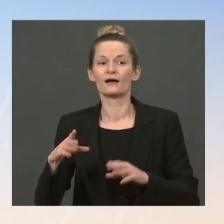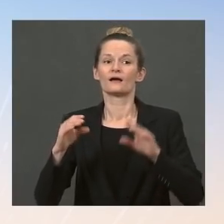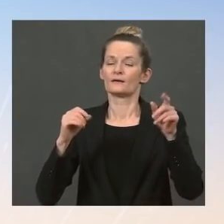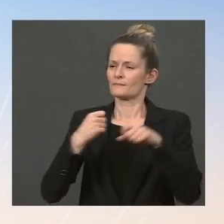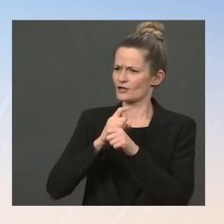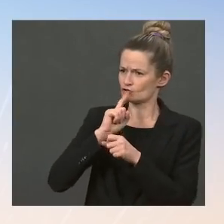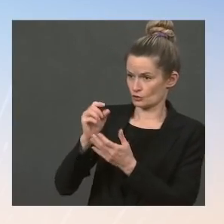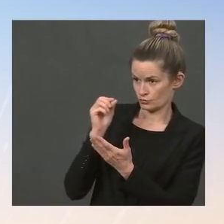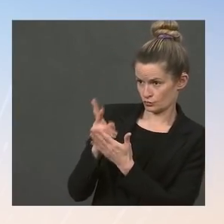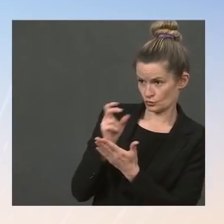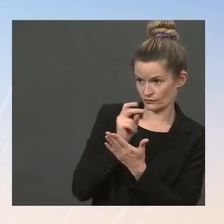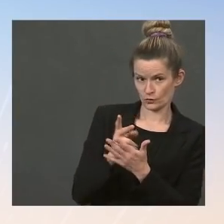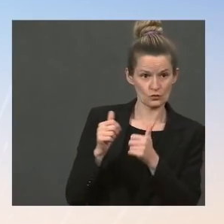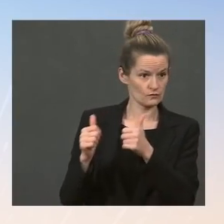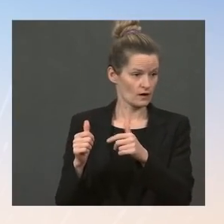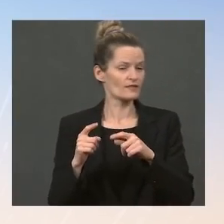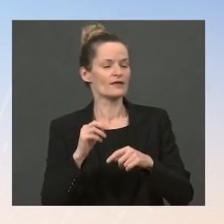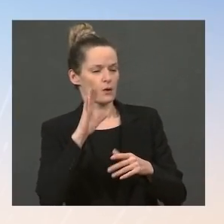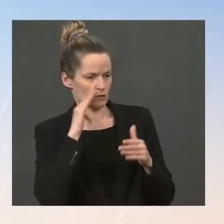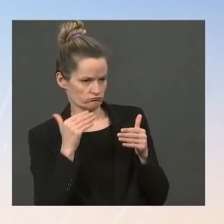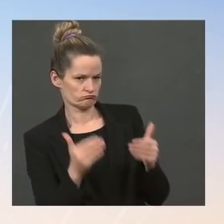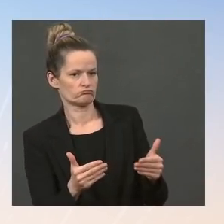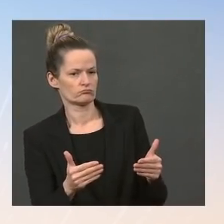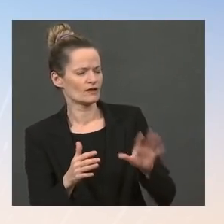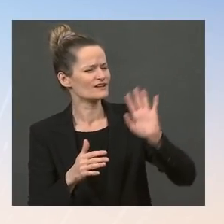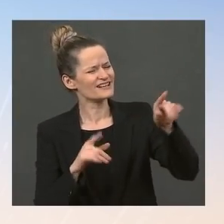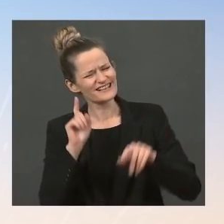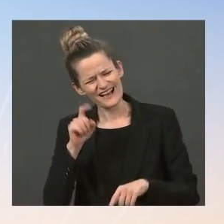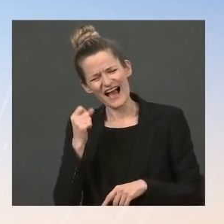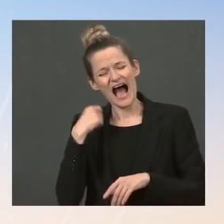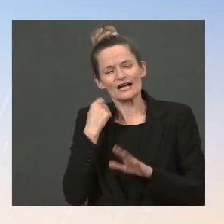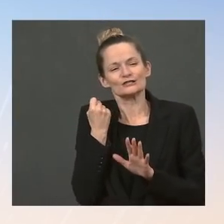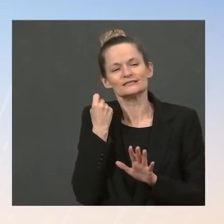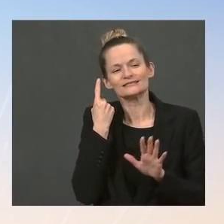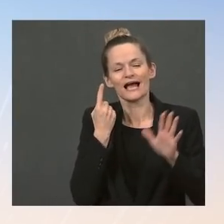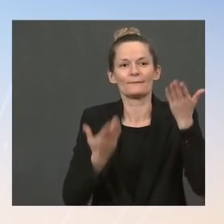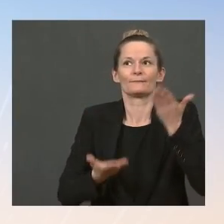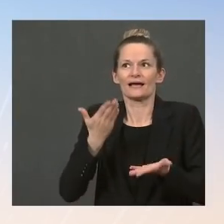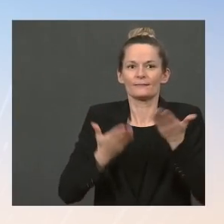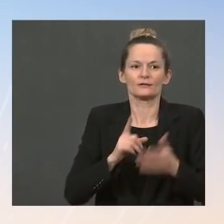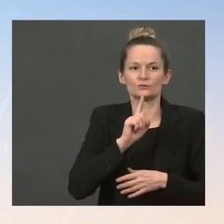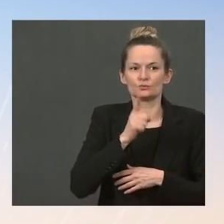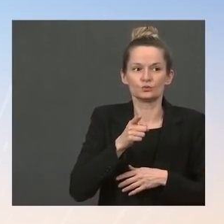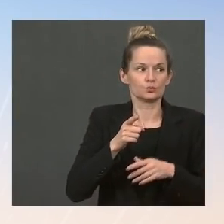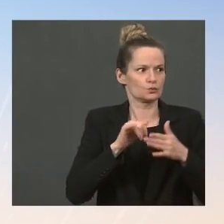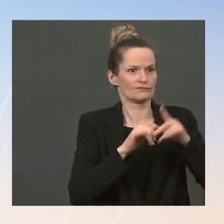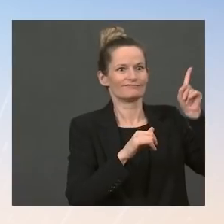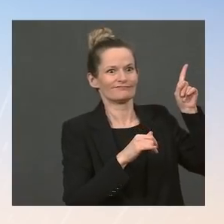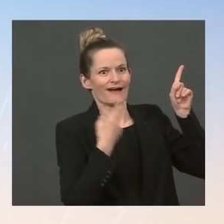that's certainly -- we understand that may be the case. But in terms of the consensus view -- the view of the leadership of the FDA,